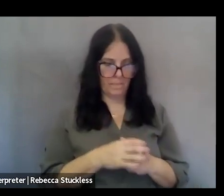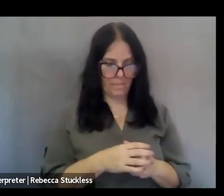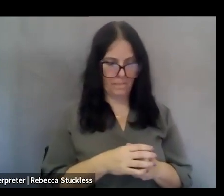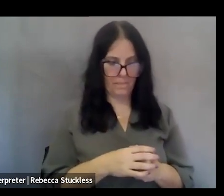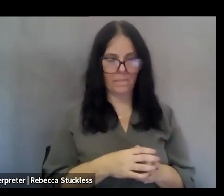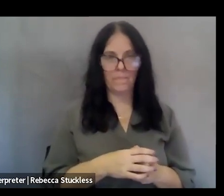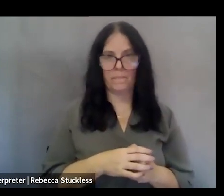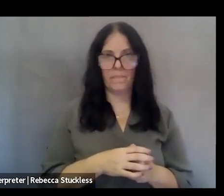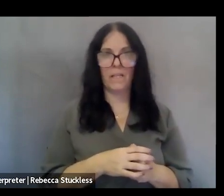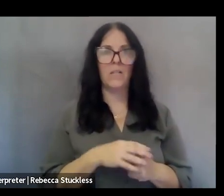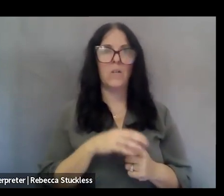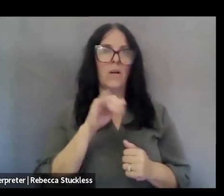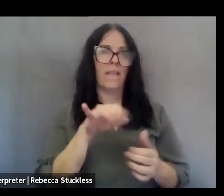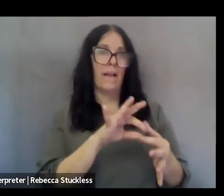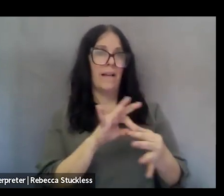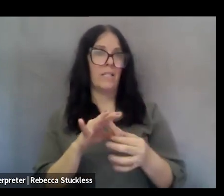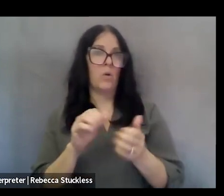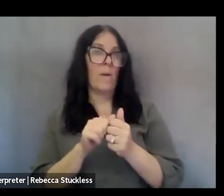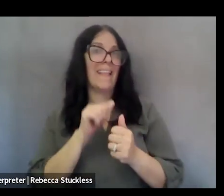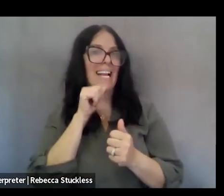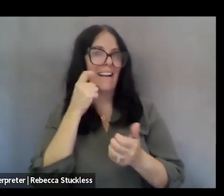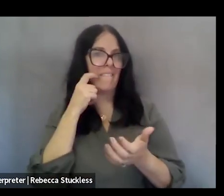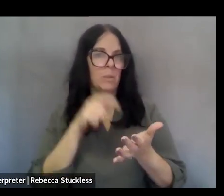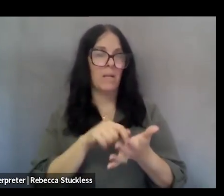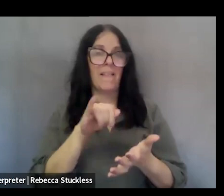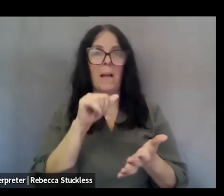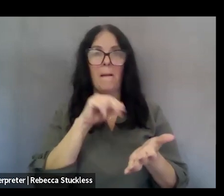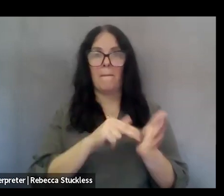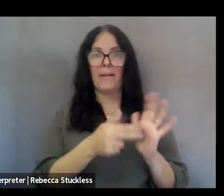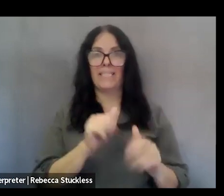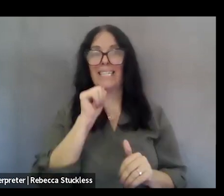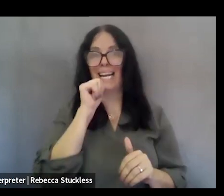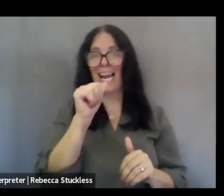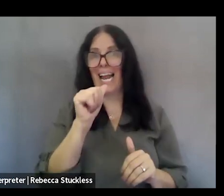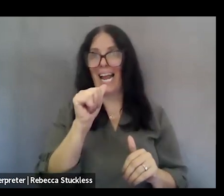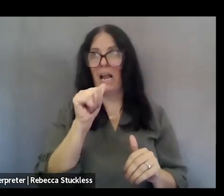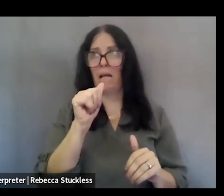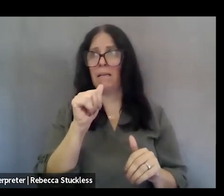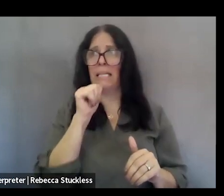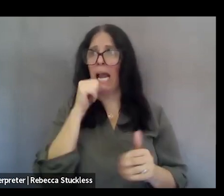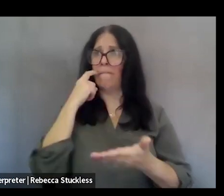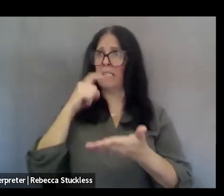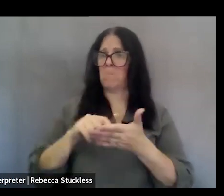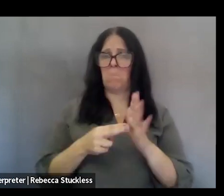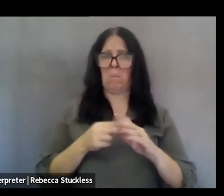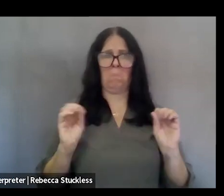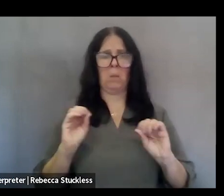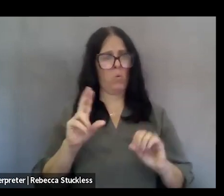is invisible does not mean it's non-existent or doesn't have an impact for the person experiencing